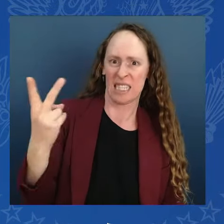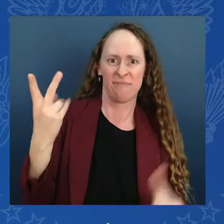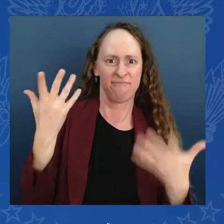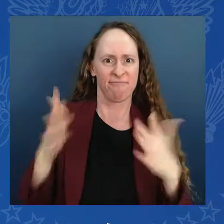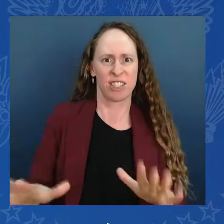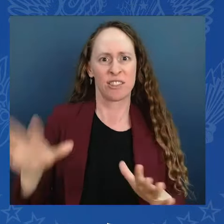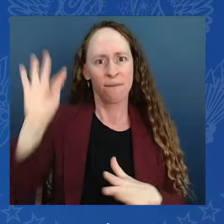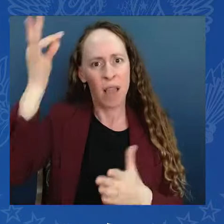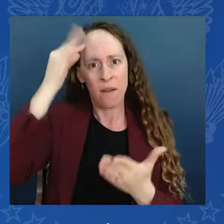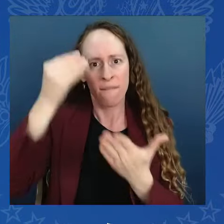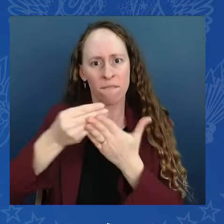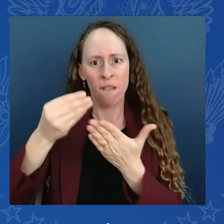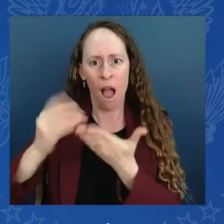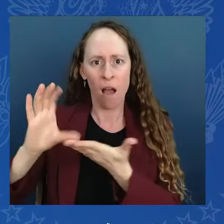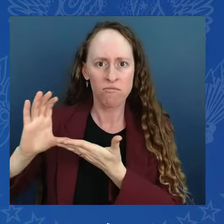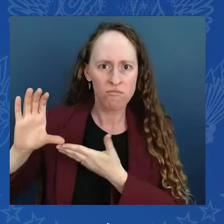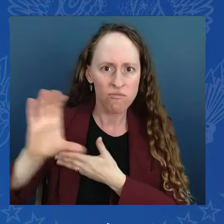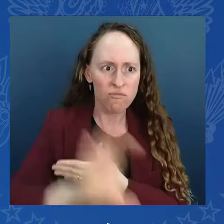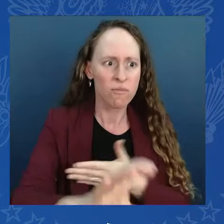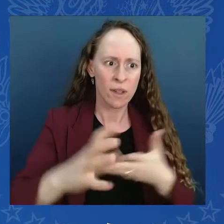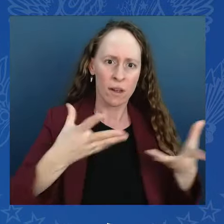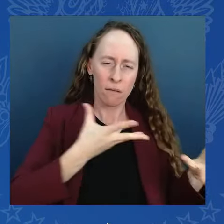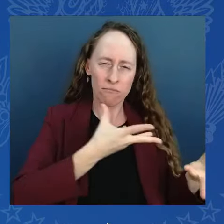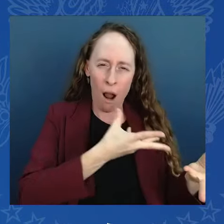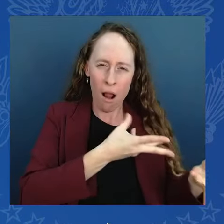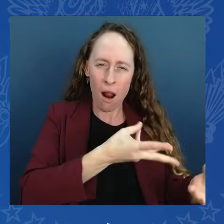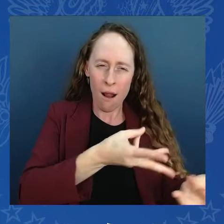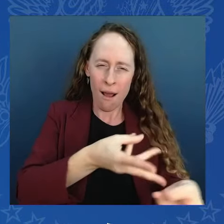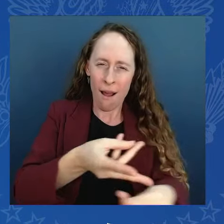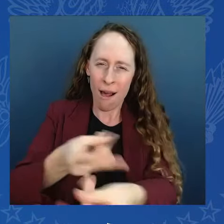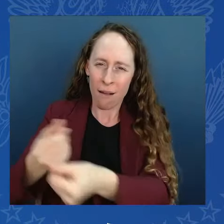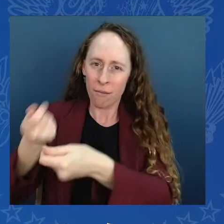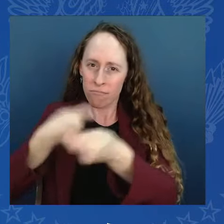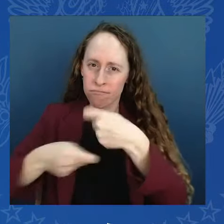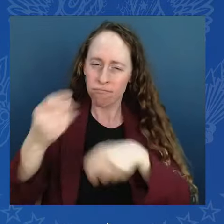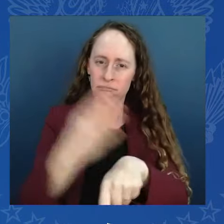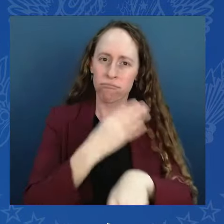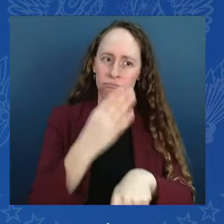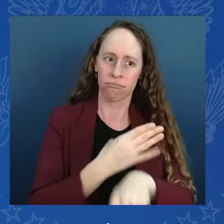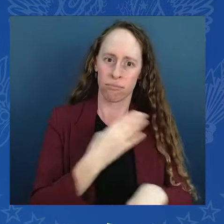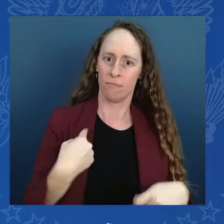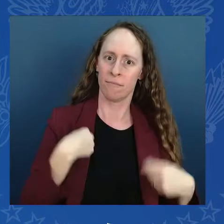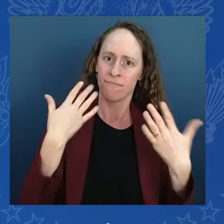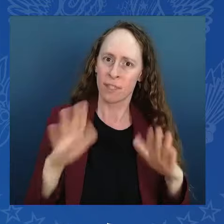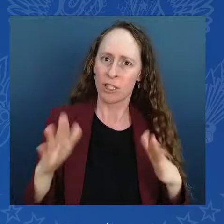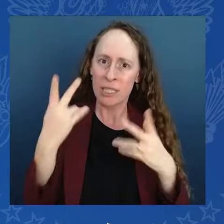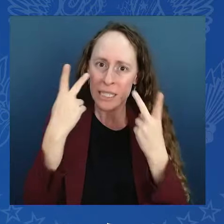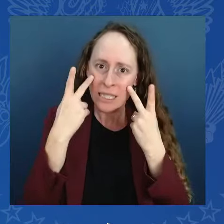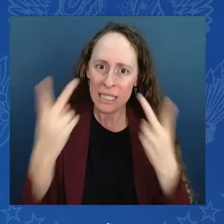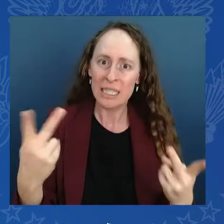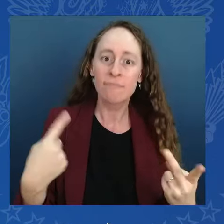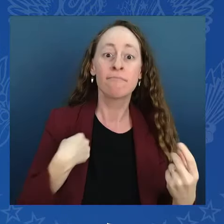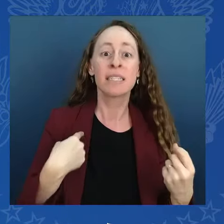You can't drive ten minutes without driving past the infrastructure project, and so many of those projects